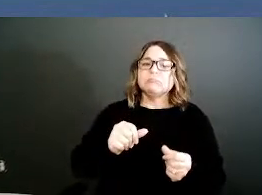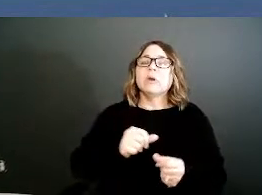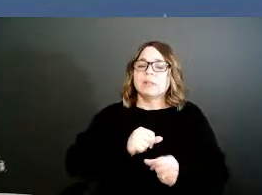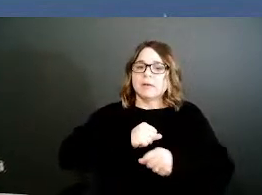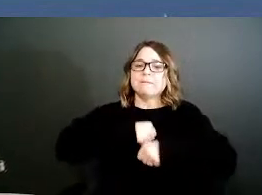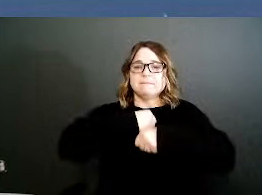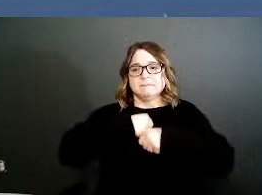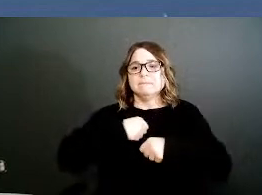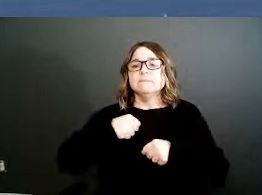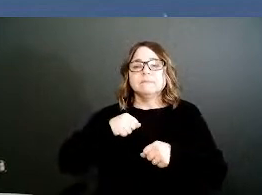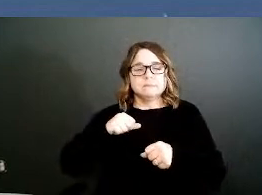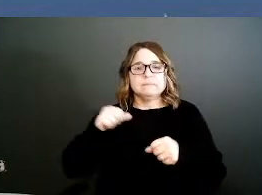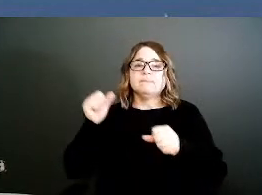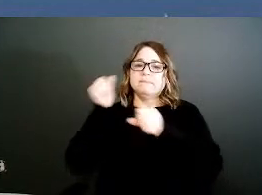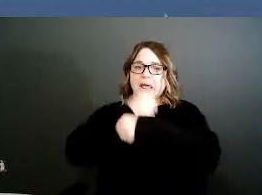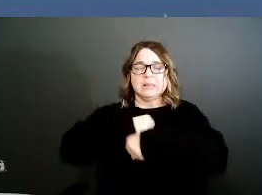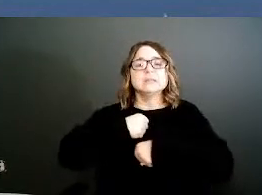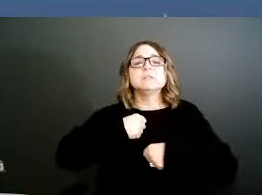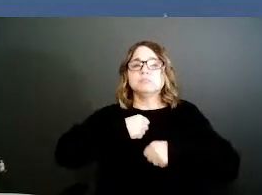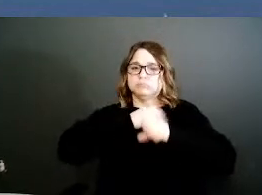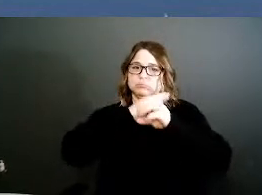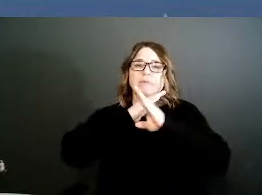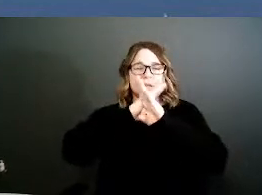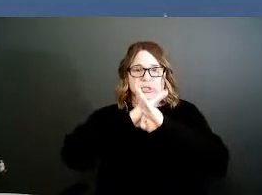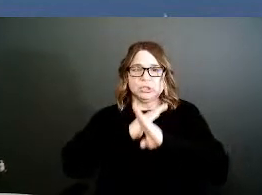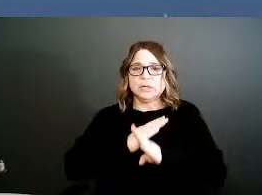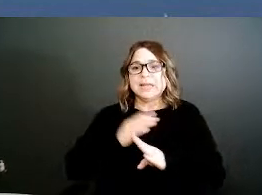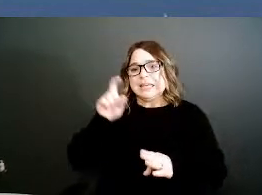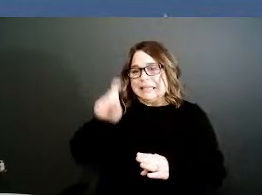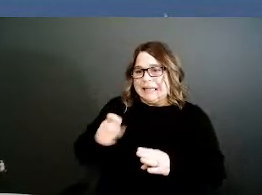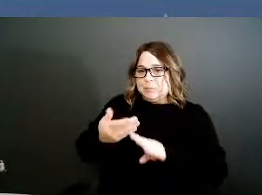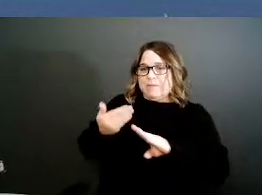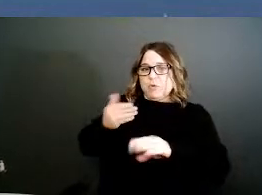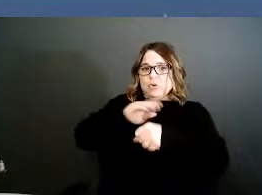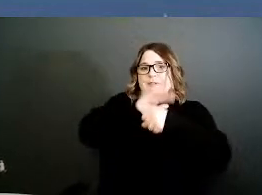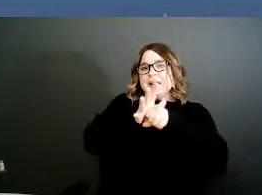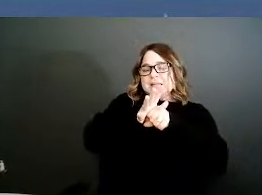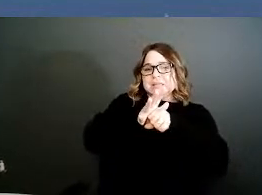WERE LEFT WITHOUT OPTIONS AND SOME LOST THEIR LIVES DUE TO SURVIVORS NEEDED THIS ACTION BEFORE THE PANDEMIC AND THEY LACK OF VIABLE RESOURCES.